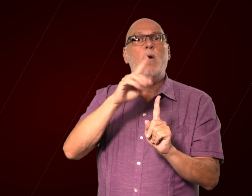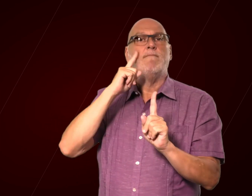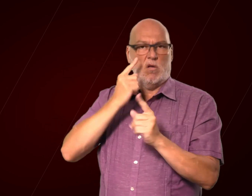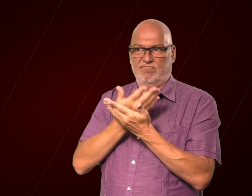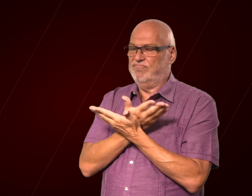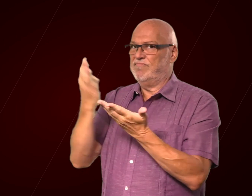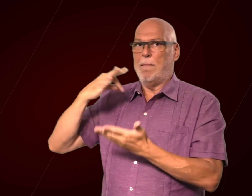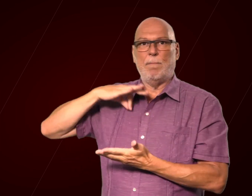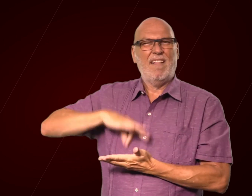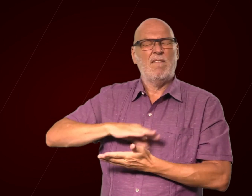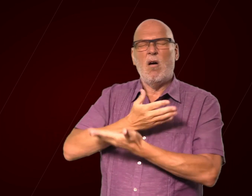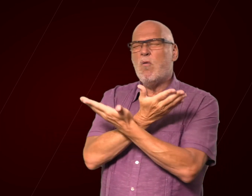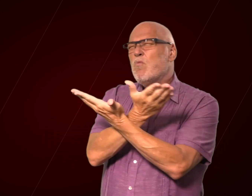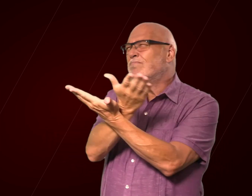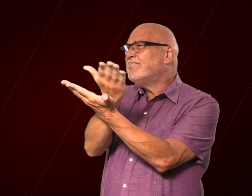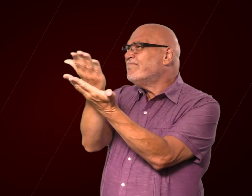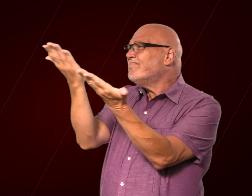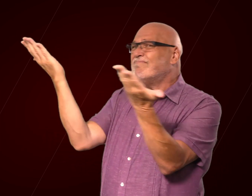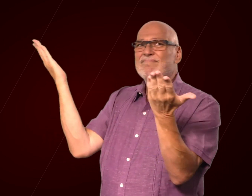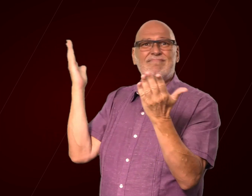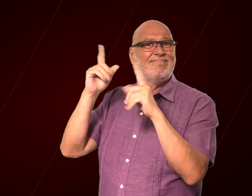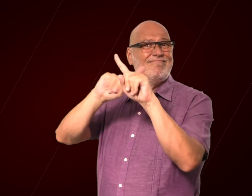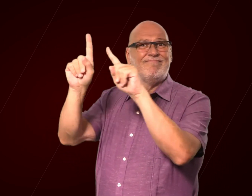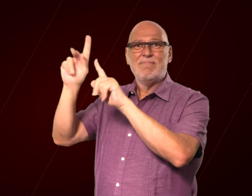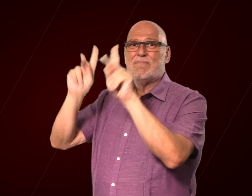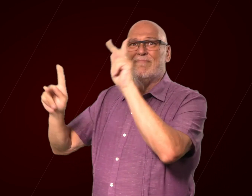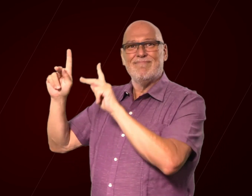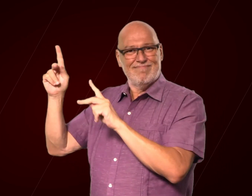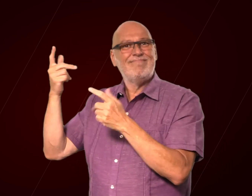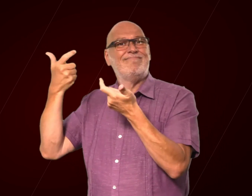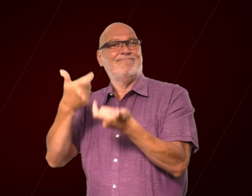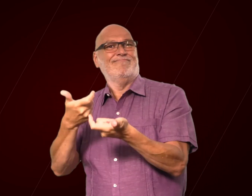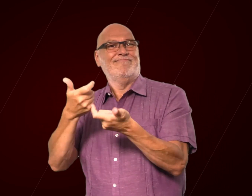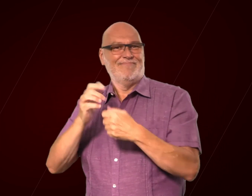benefits to everyone else.